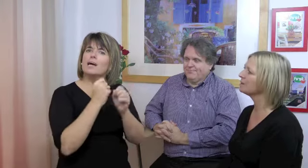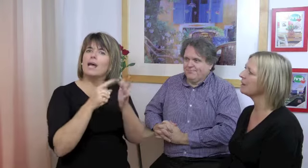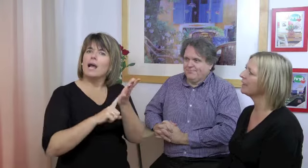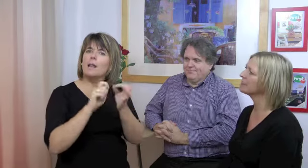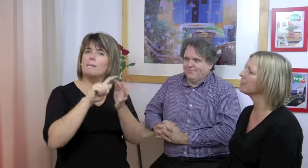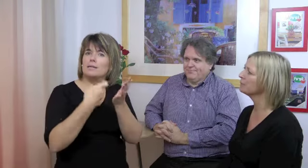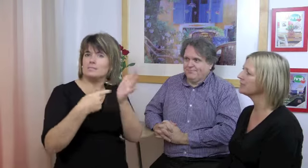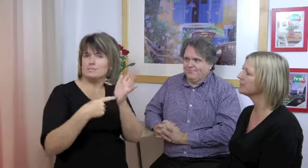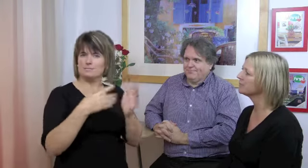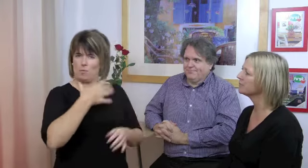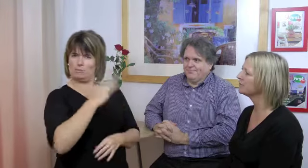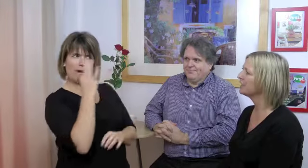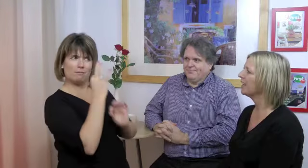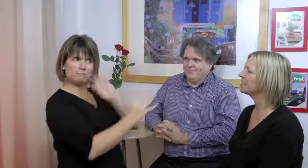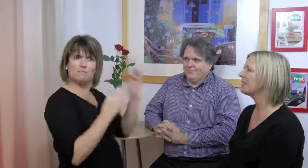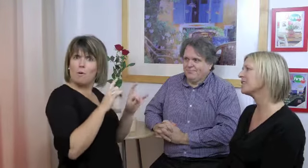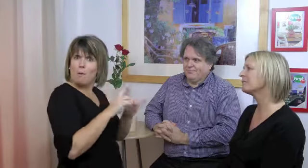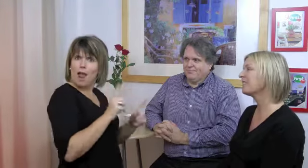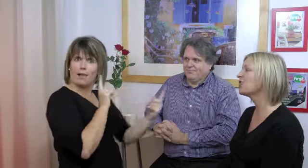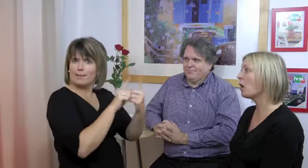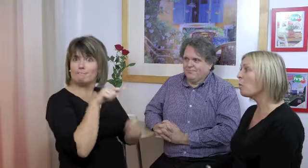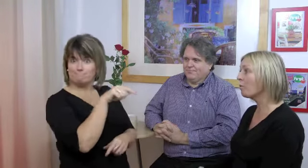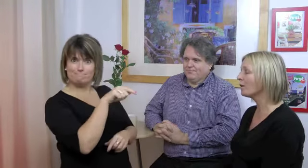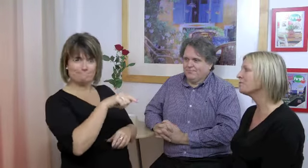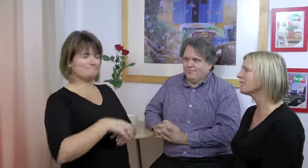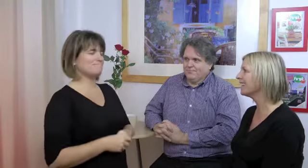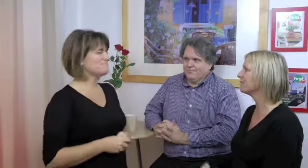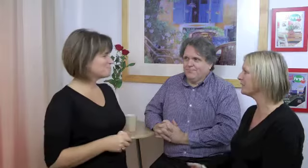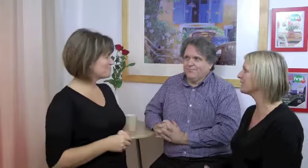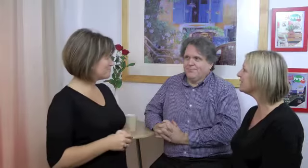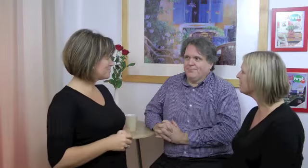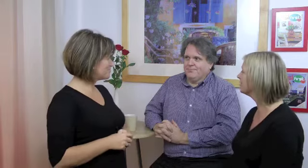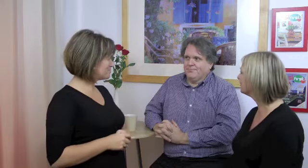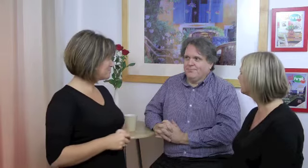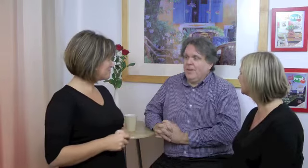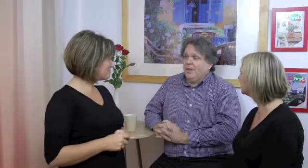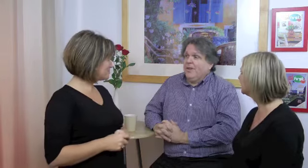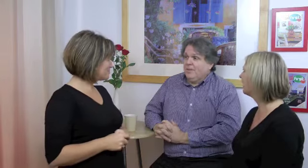that was Mat Gilbert. I just want to ask you now, what it was like when you interviewed him?